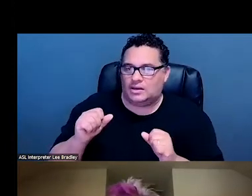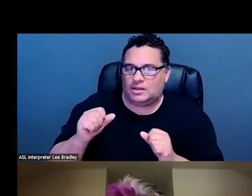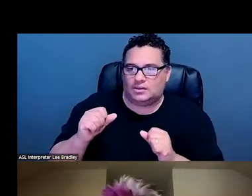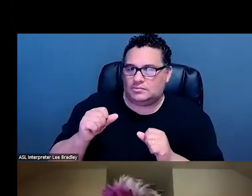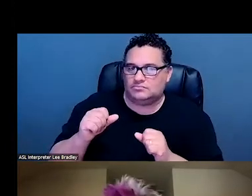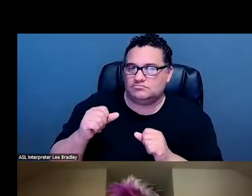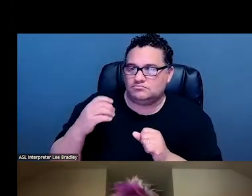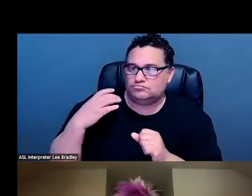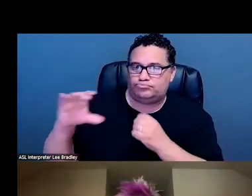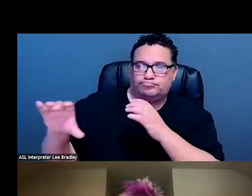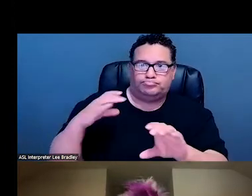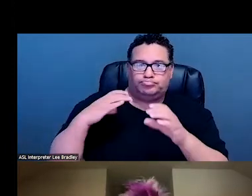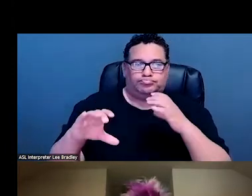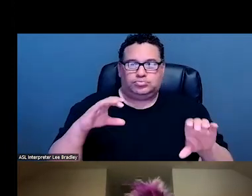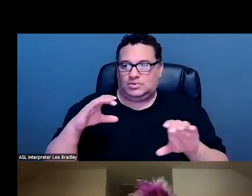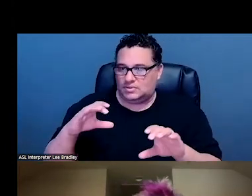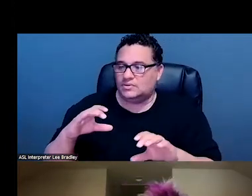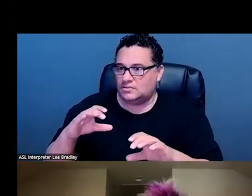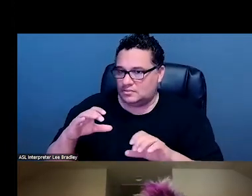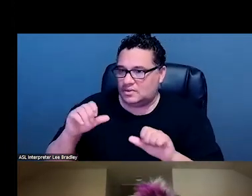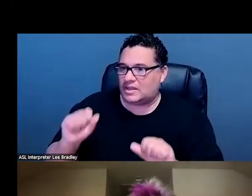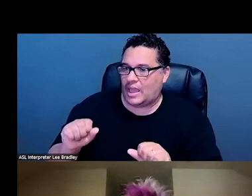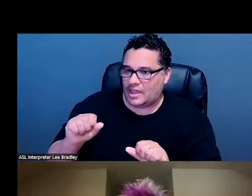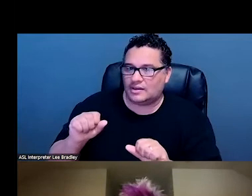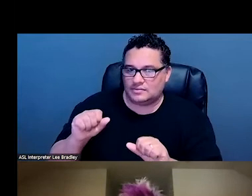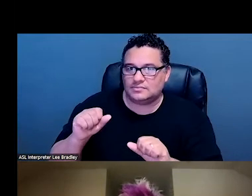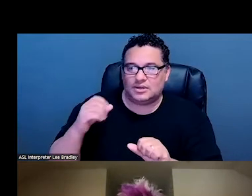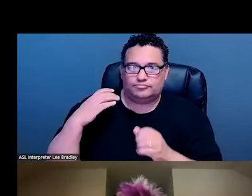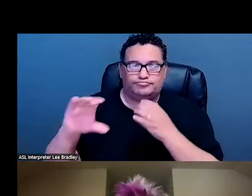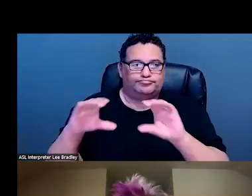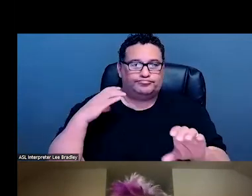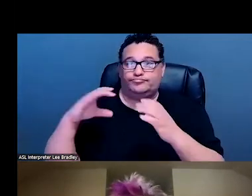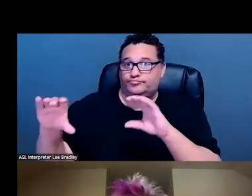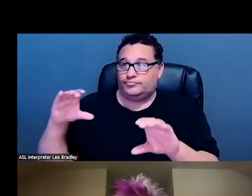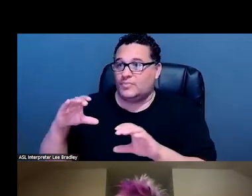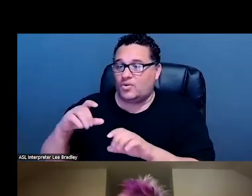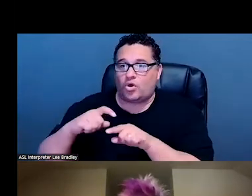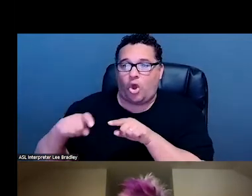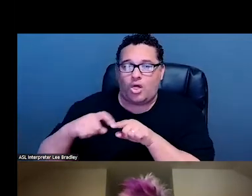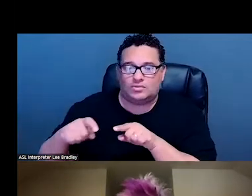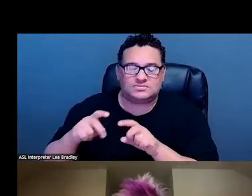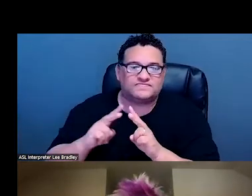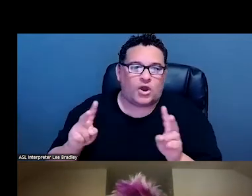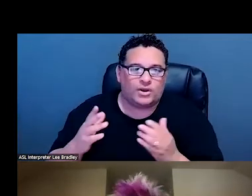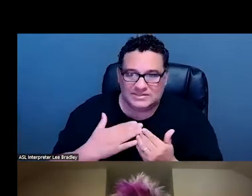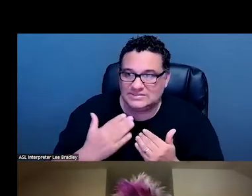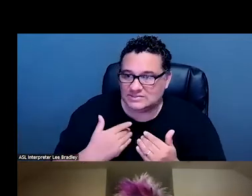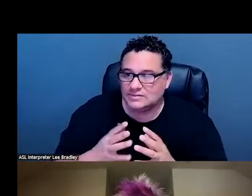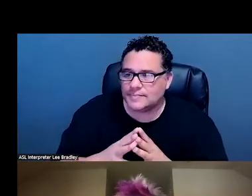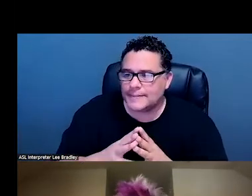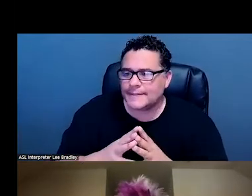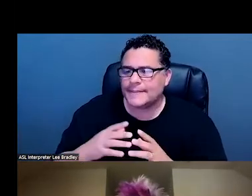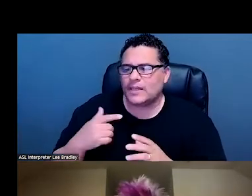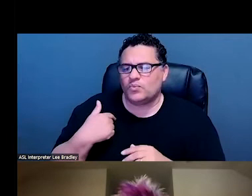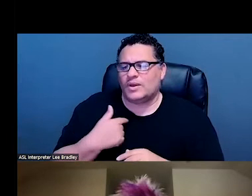MEETINGS. WE CAN OFFLOAD THE CALLS, VERY EASILY. WE, AS I MENTION WE INTERACT A LOT WITH OTHER